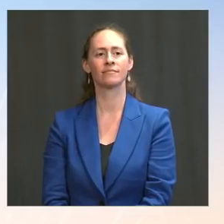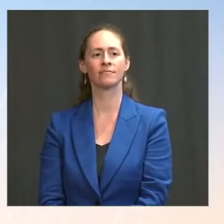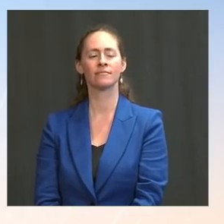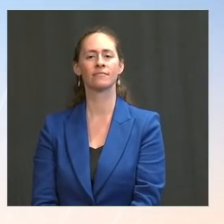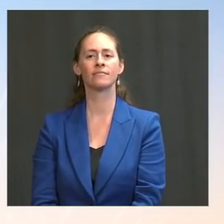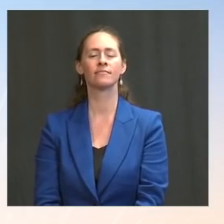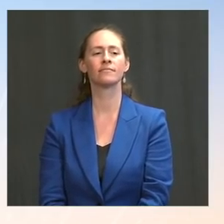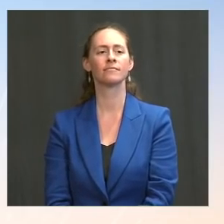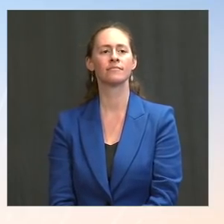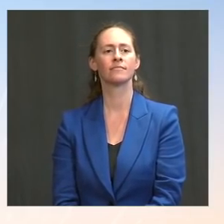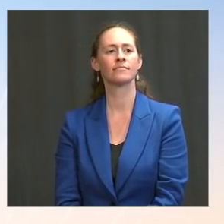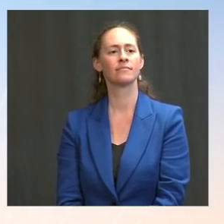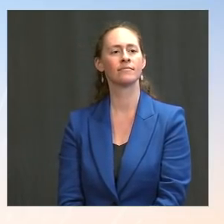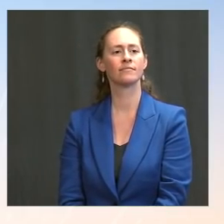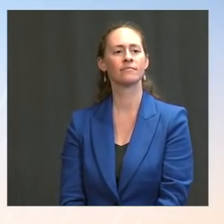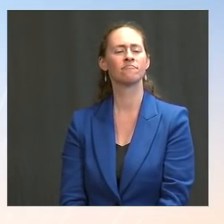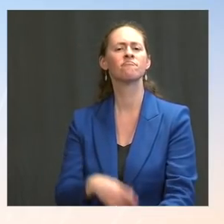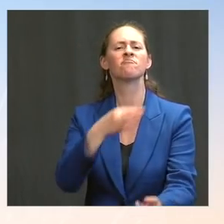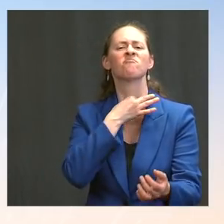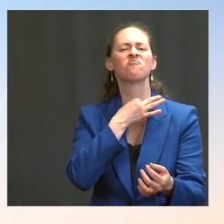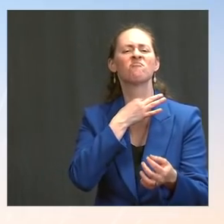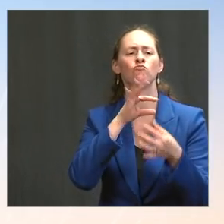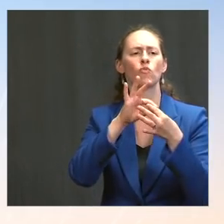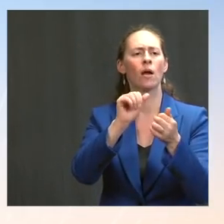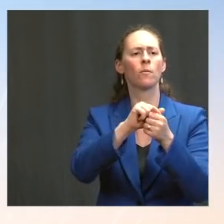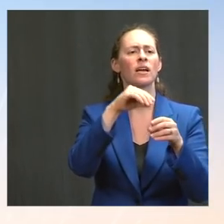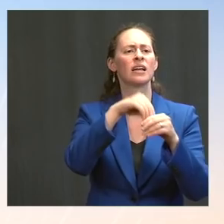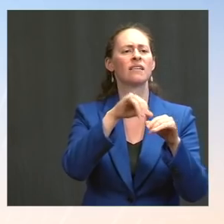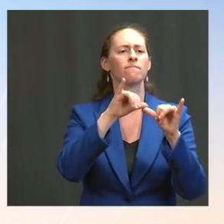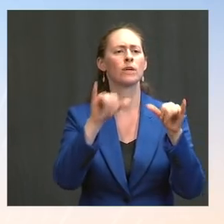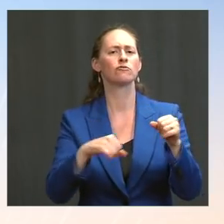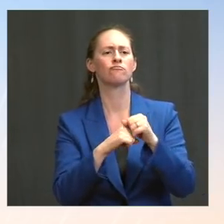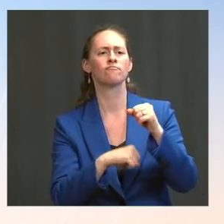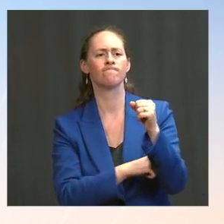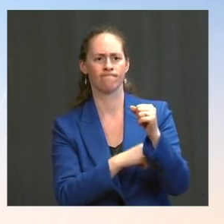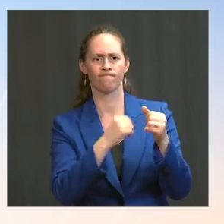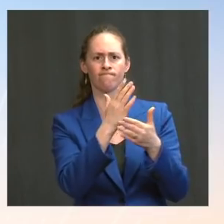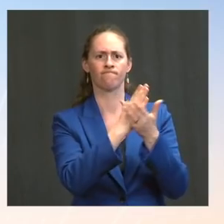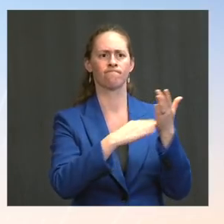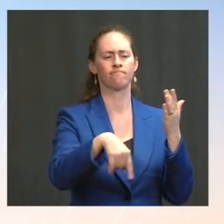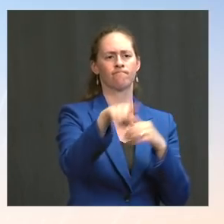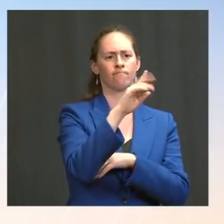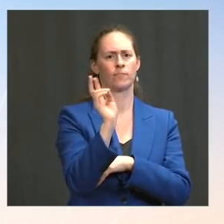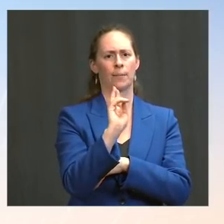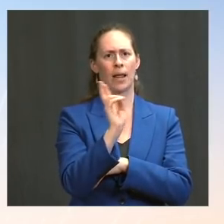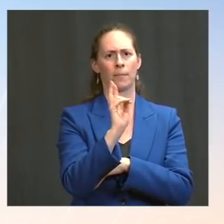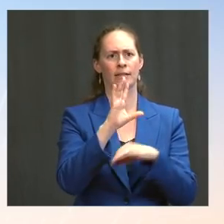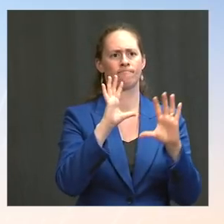of course, to oil prices. That will again be a topic of discussion over the coming days, but I don't have anything to preview on that front.